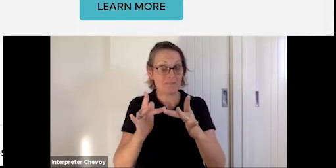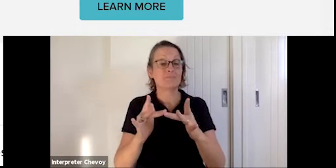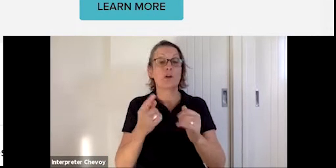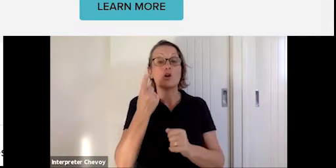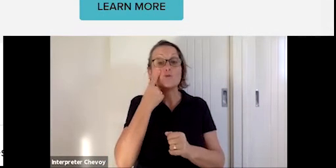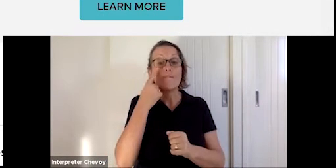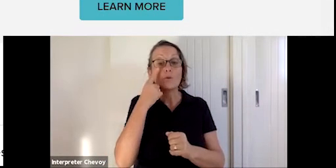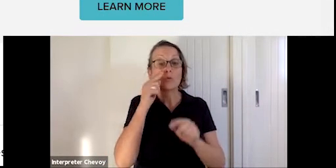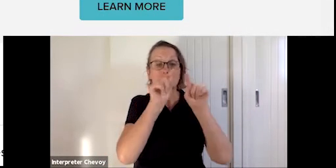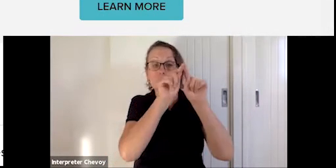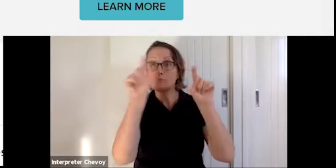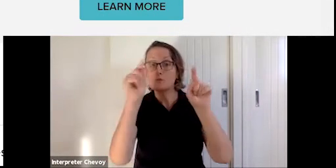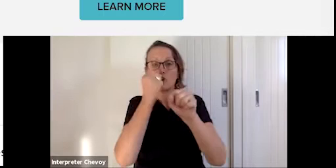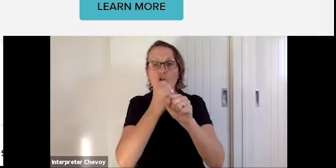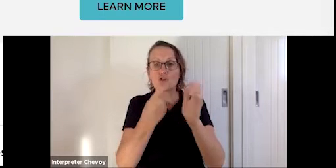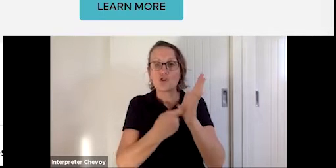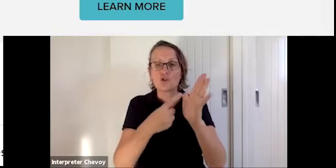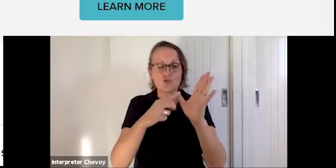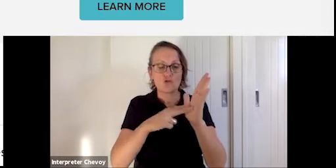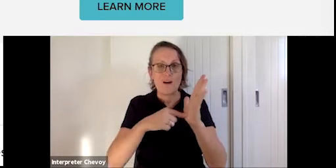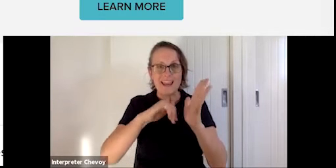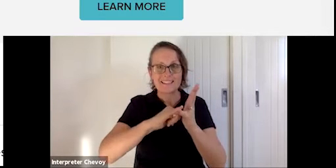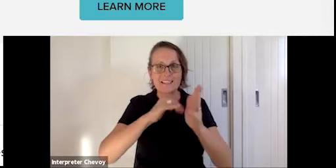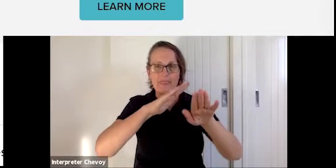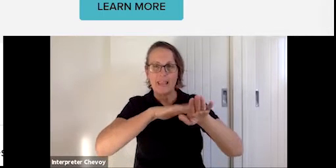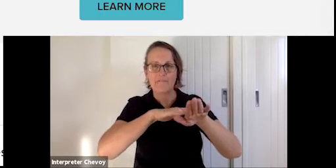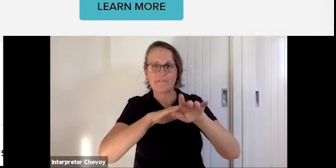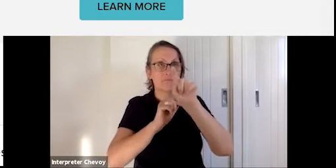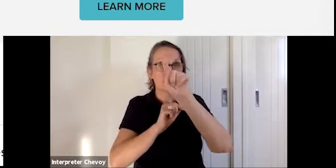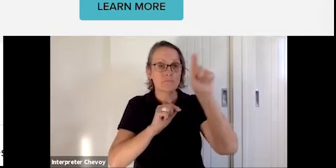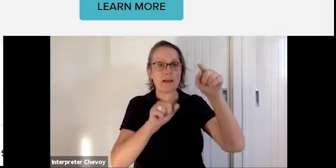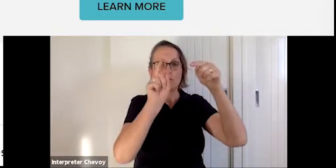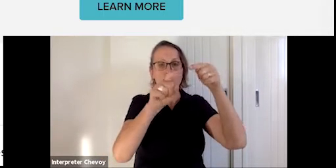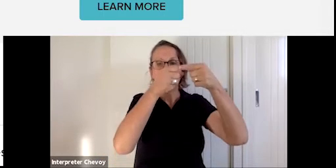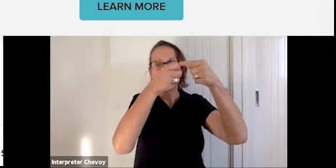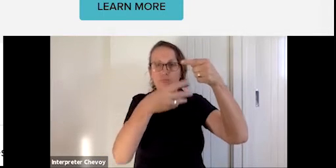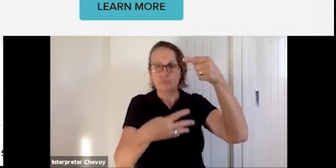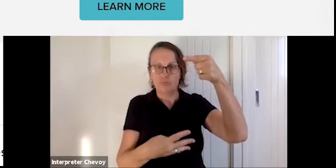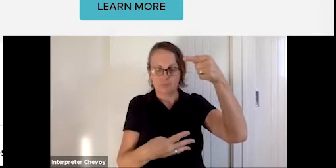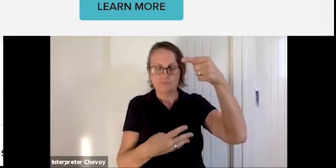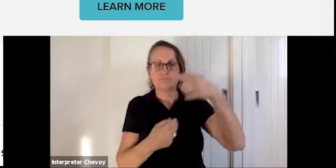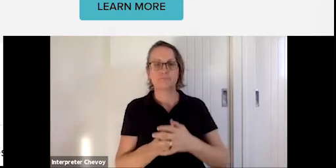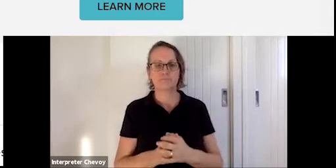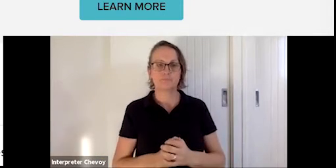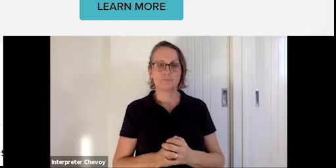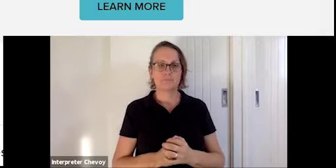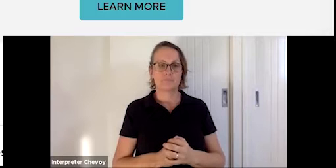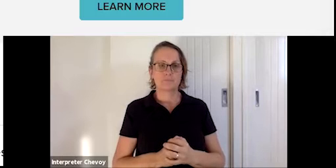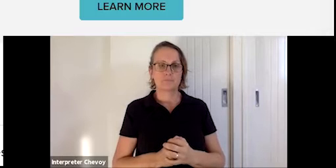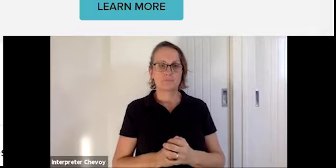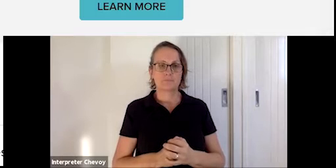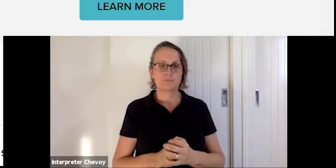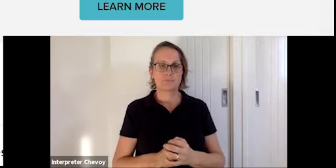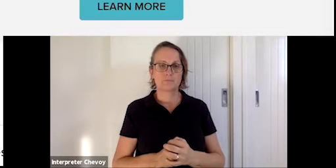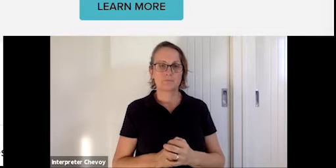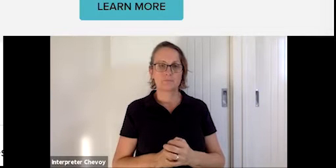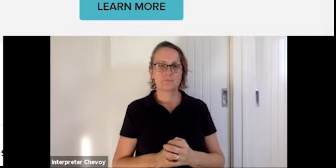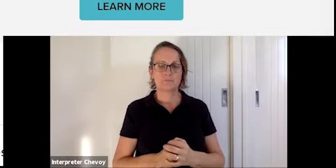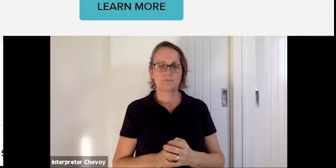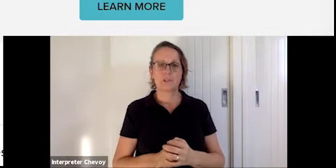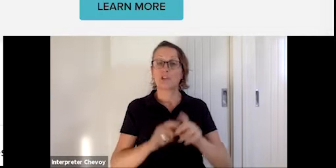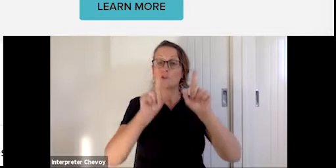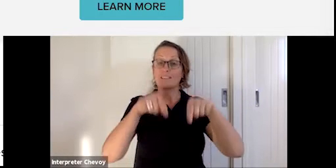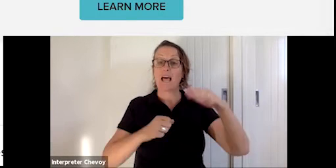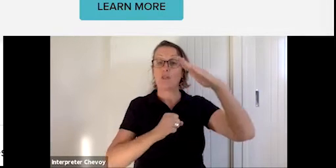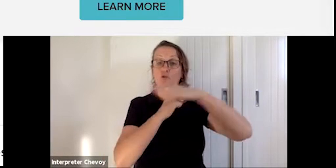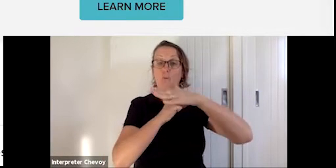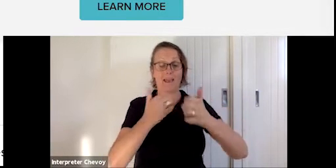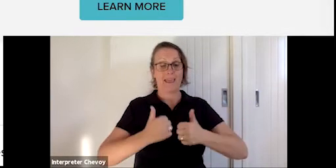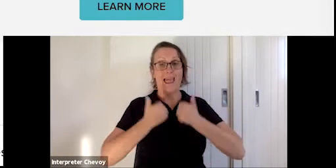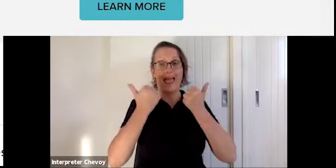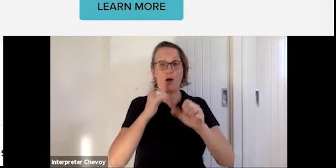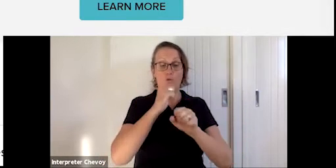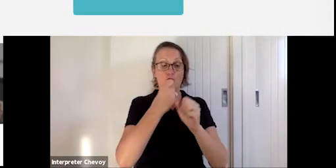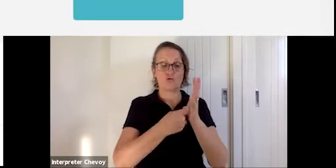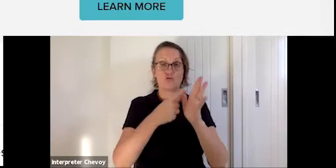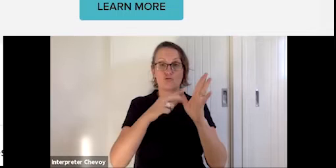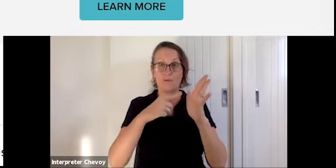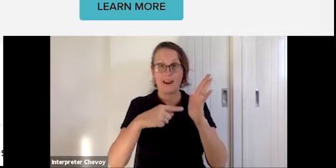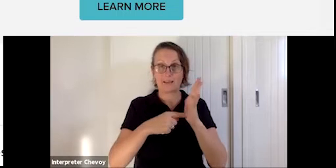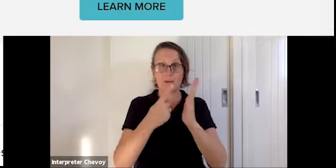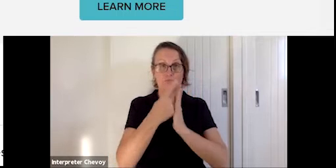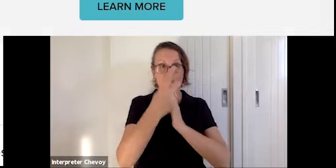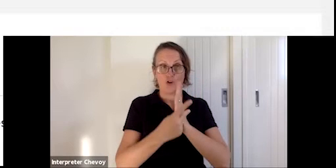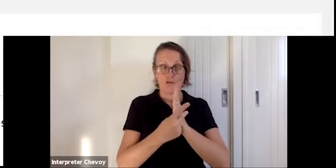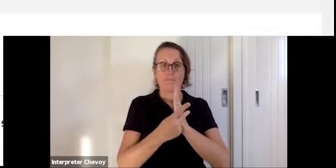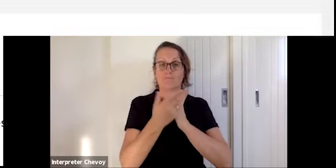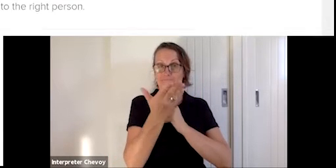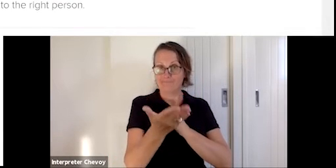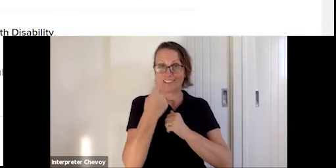section is the Grant's program, which is a drop down menu. You click there and it shows all of